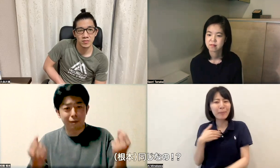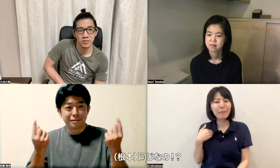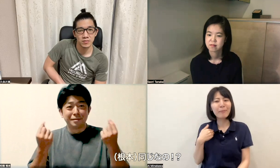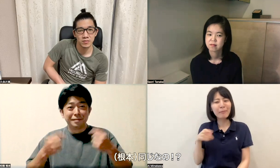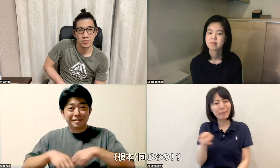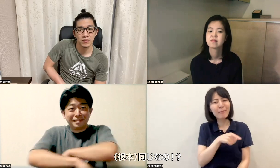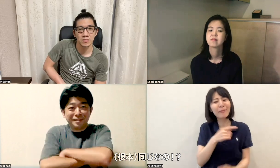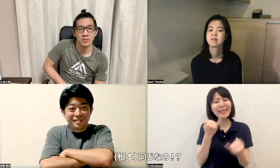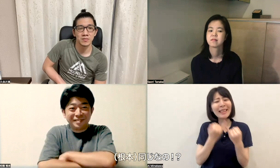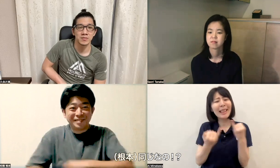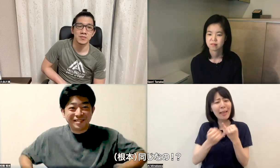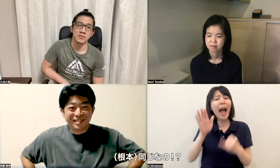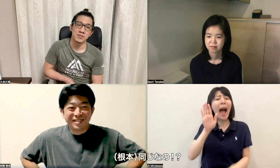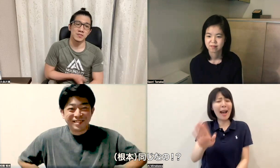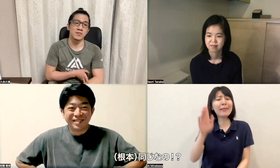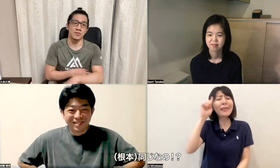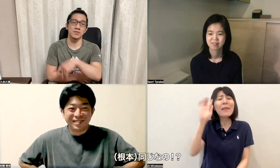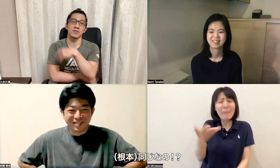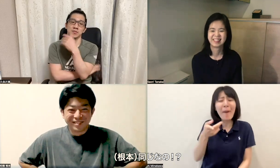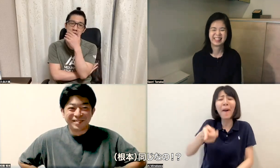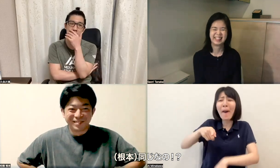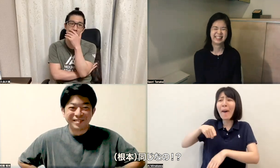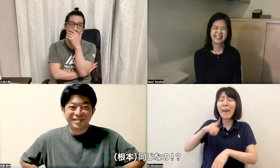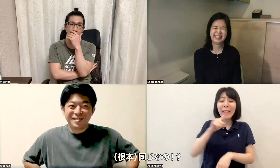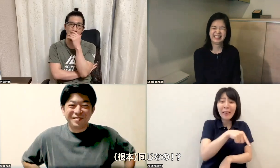(KN) It's the same! ? (AM) There are similarities.